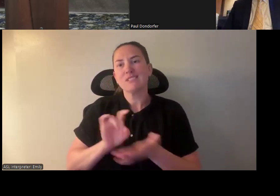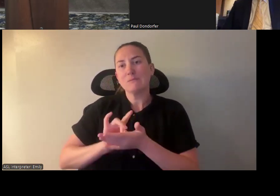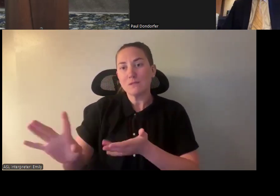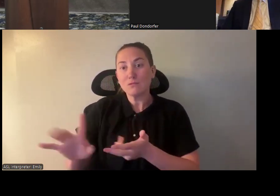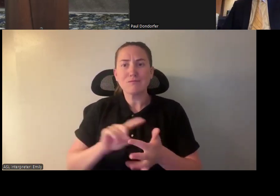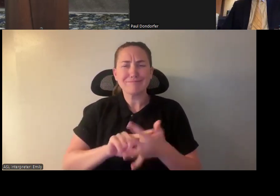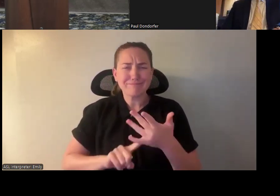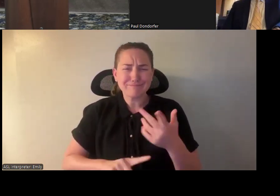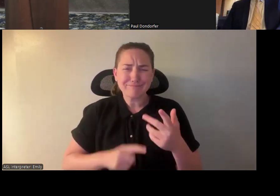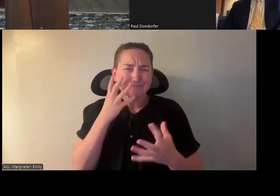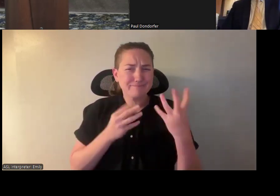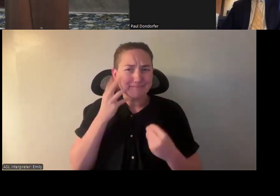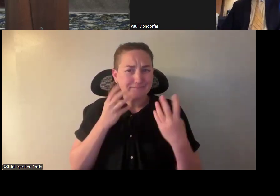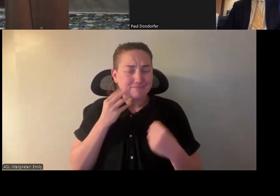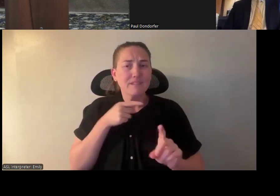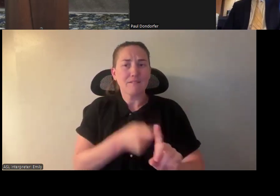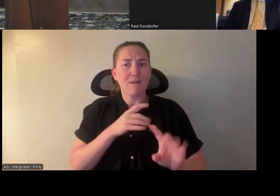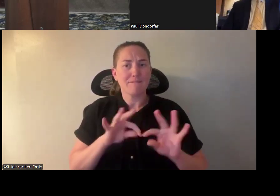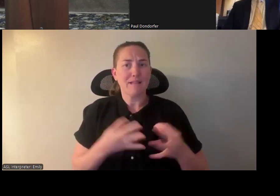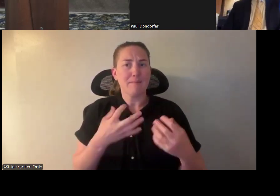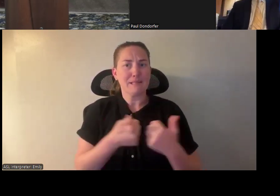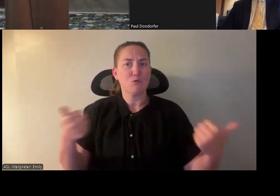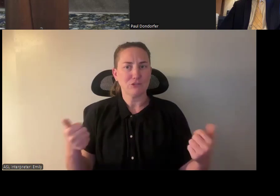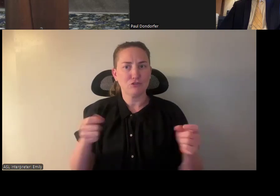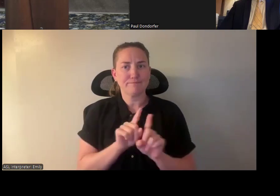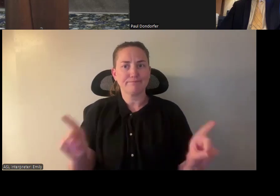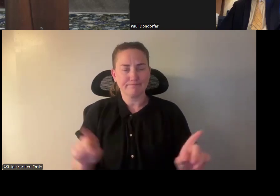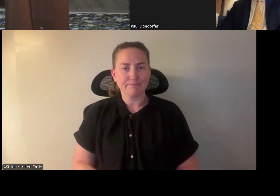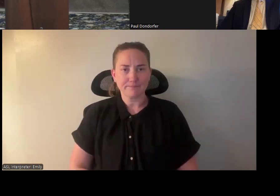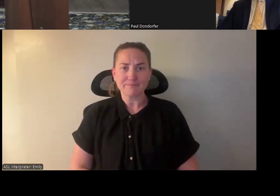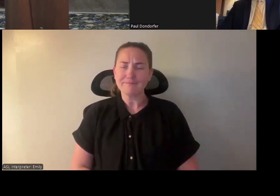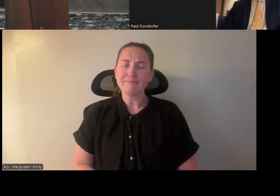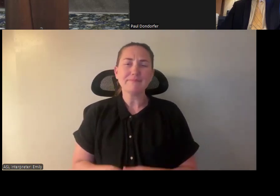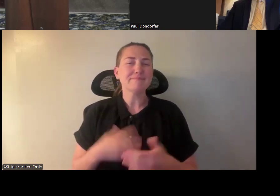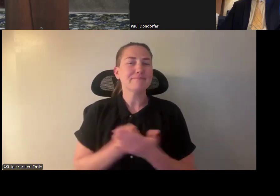issue that arises from um family separation Uh just a little background I've had a I've had the